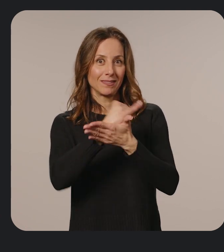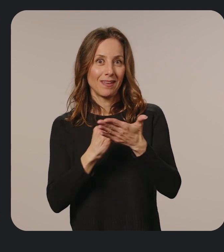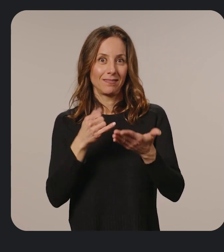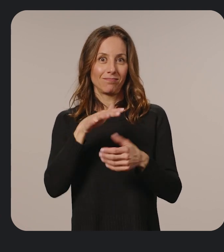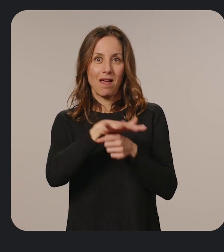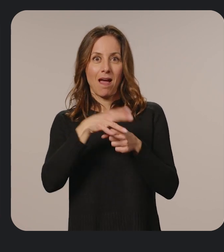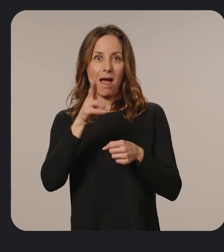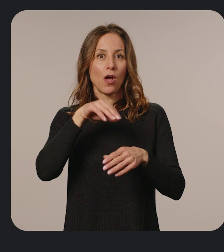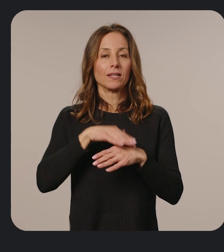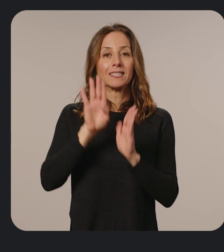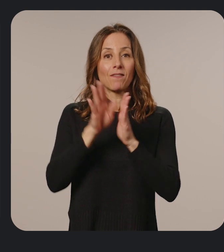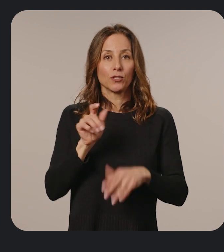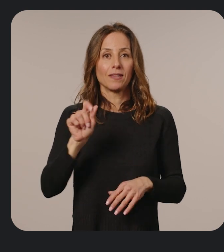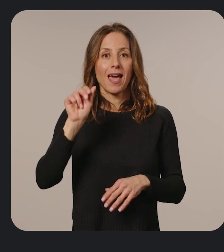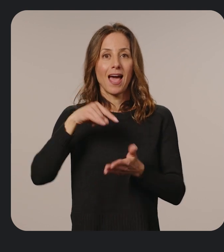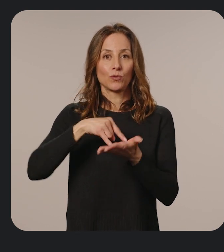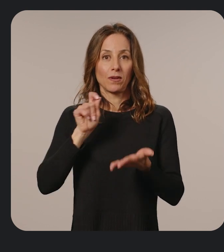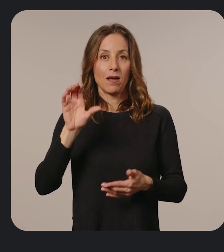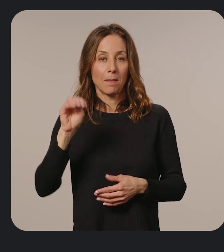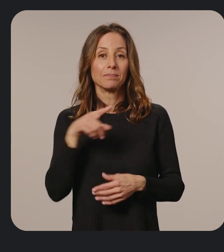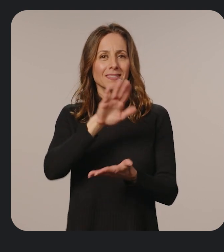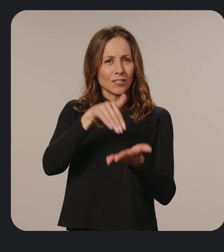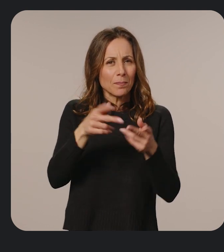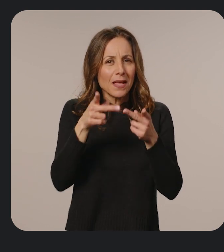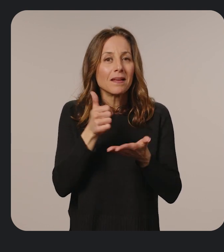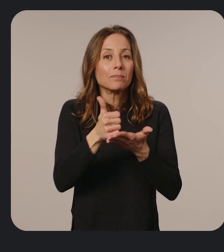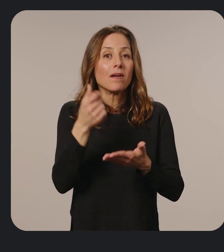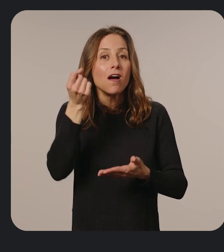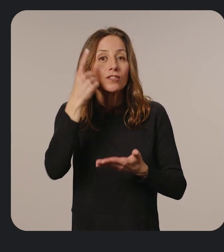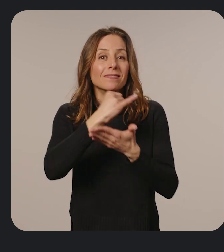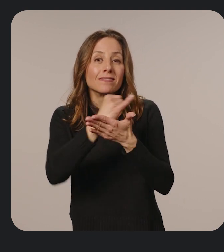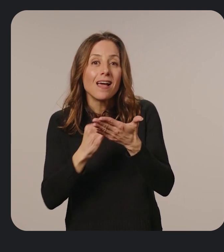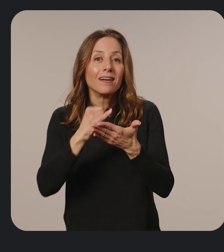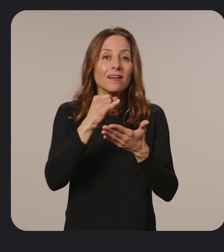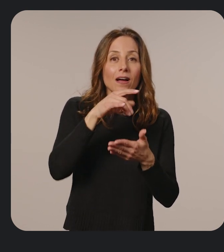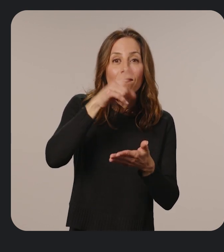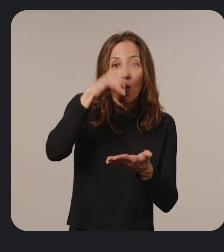so we're launching a brand new design hub on developers.android.com, a centralized place